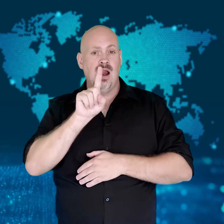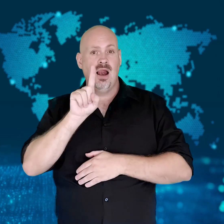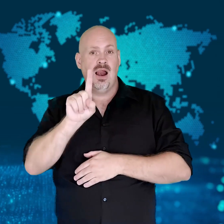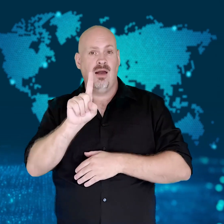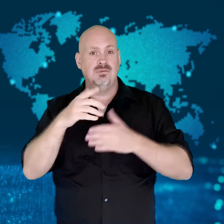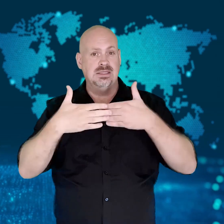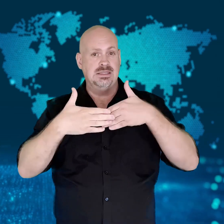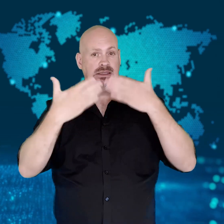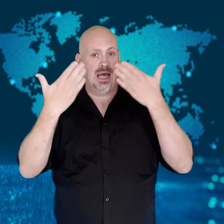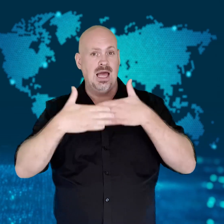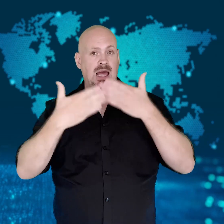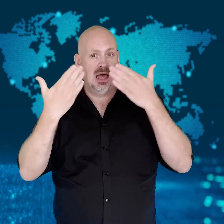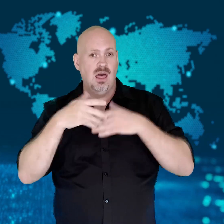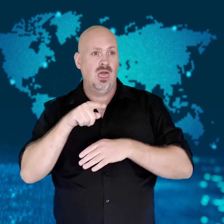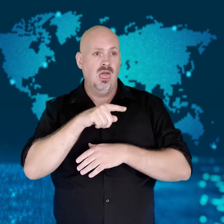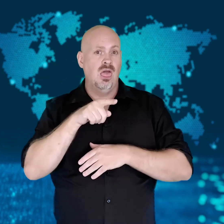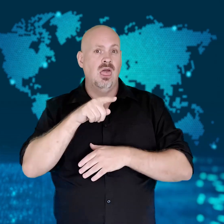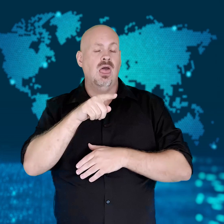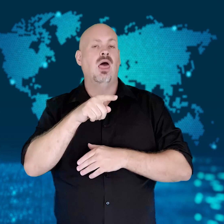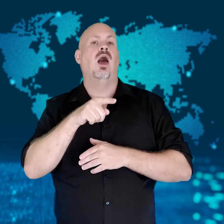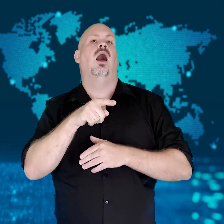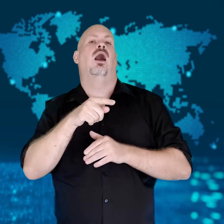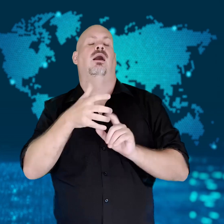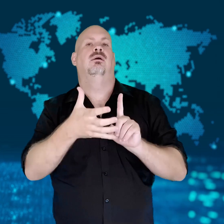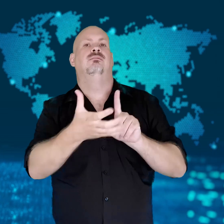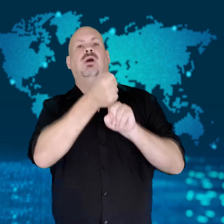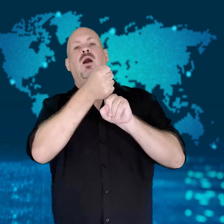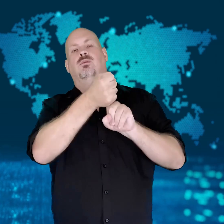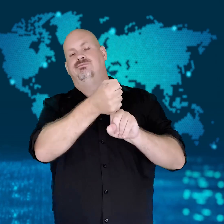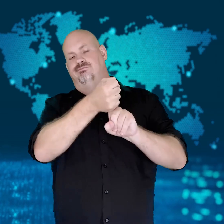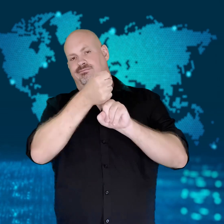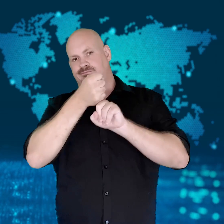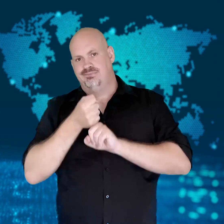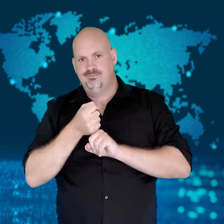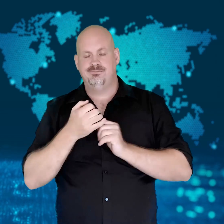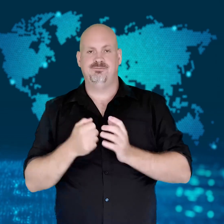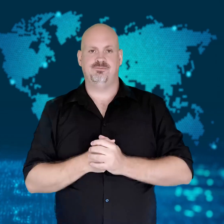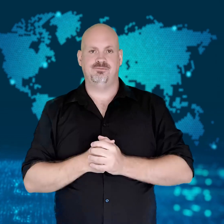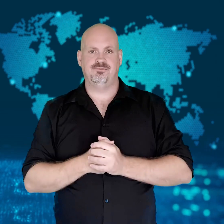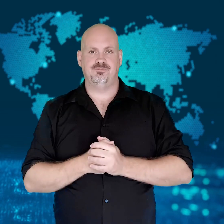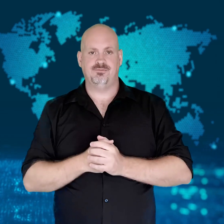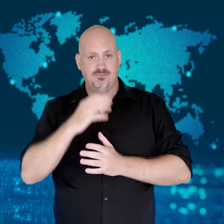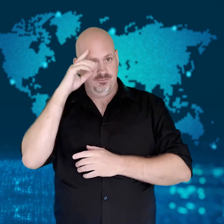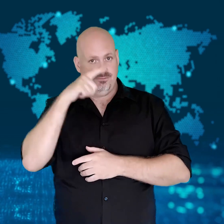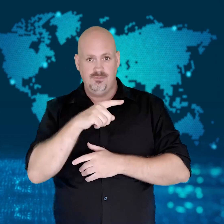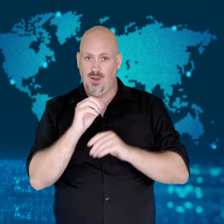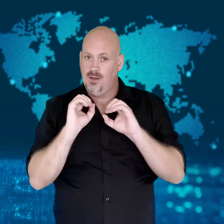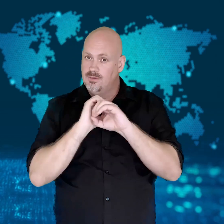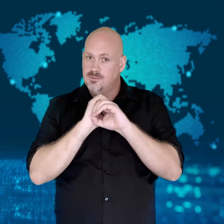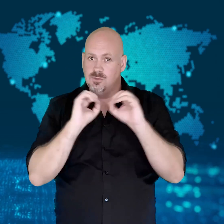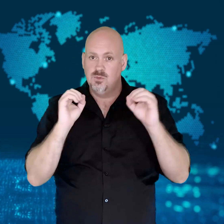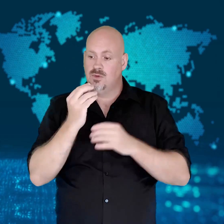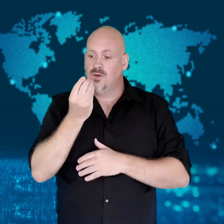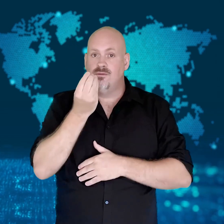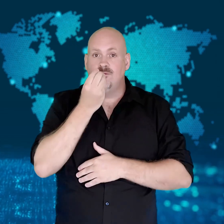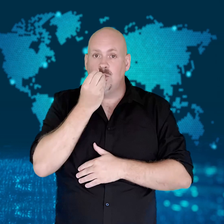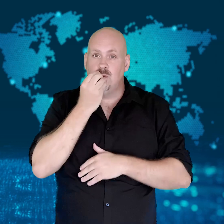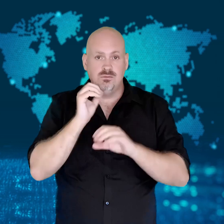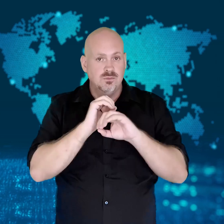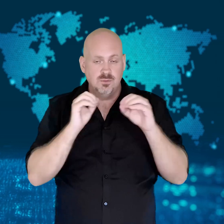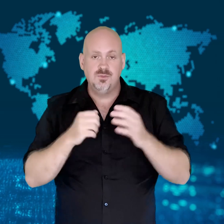Rodriguez had no food or water, but somehow he survived.